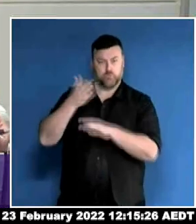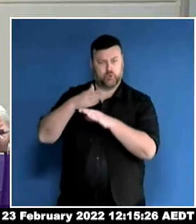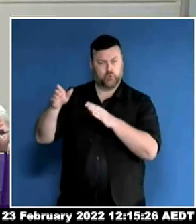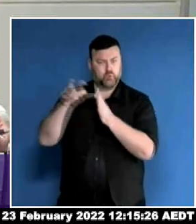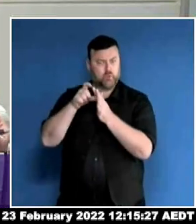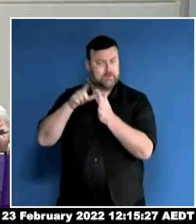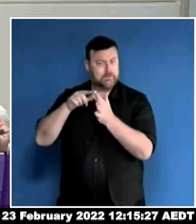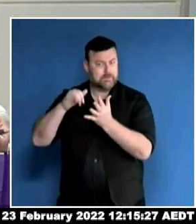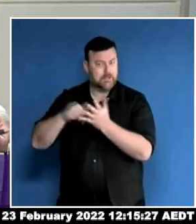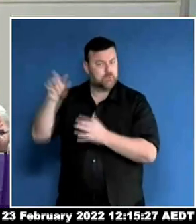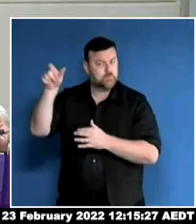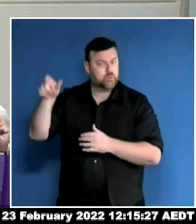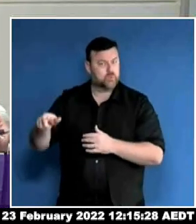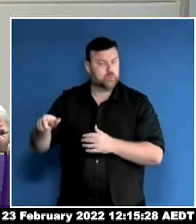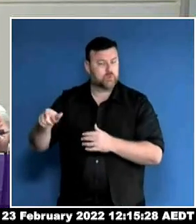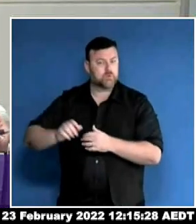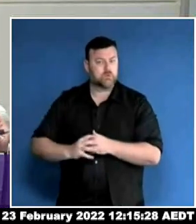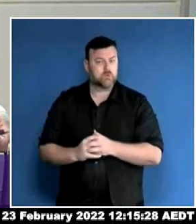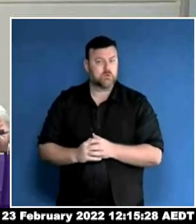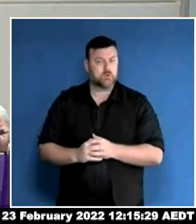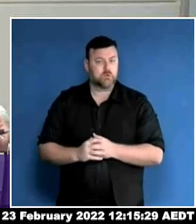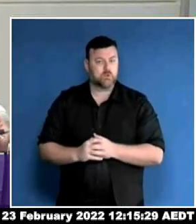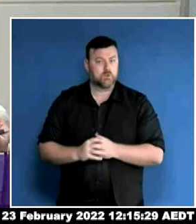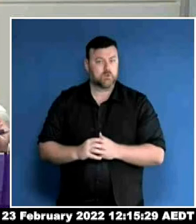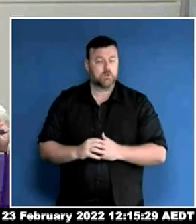had just started this new service and she was really motivated.